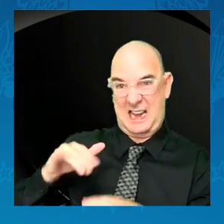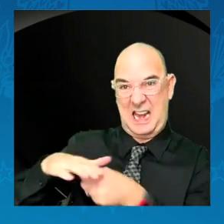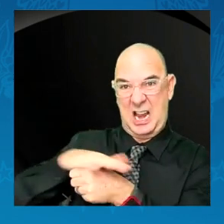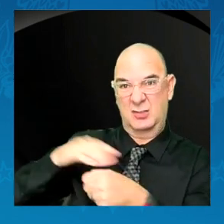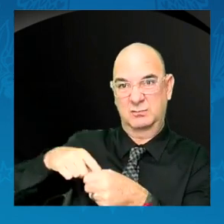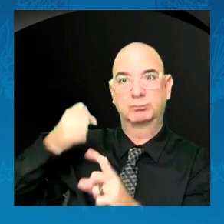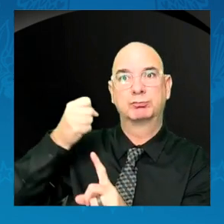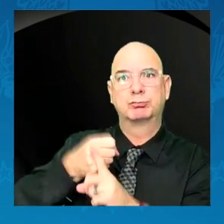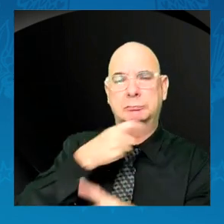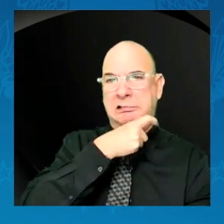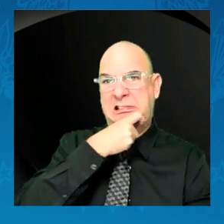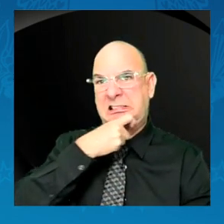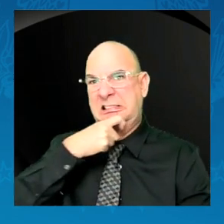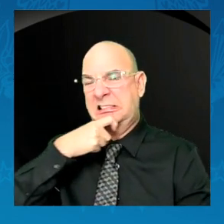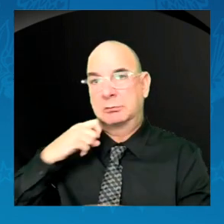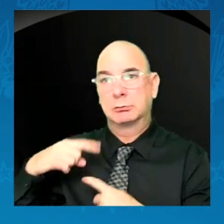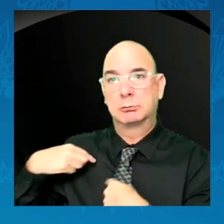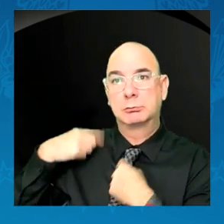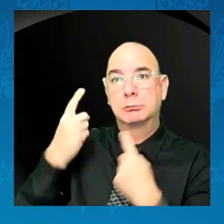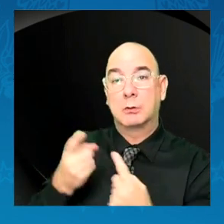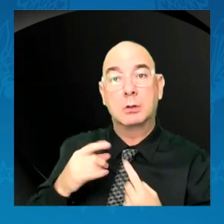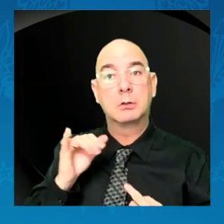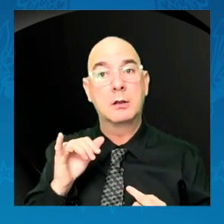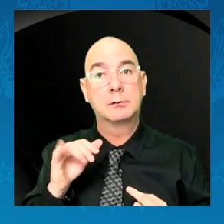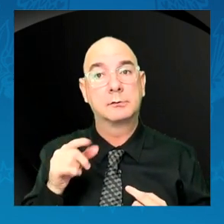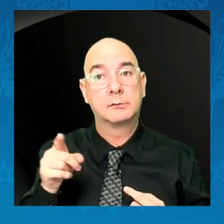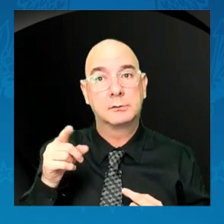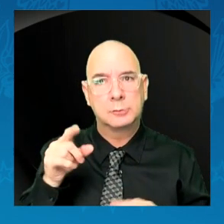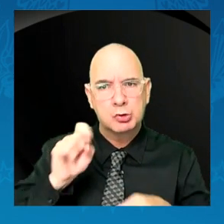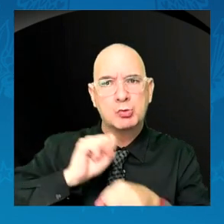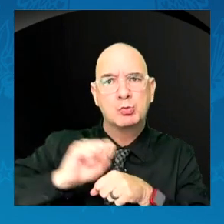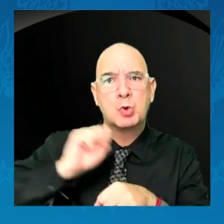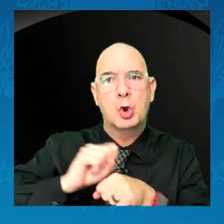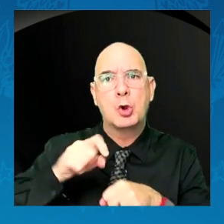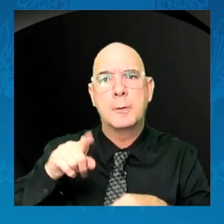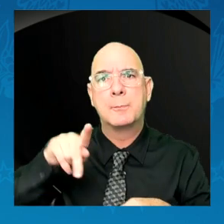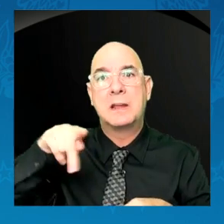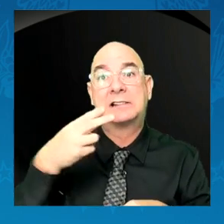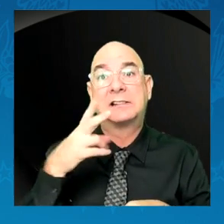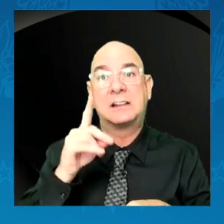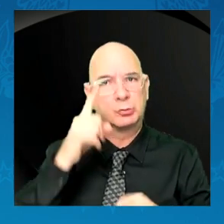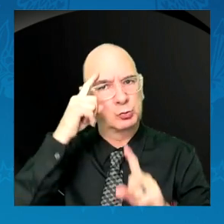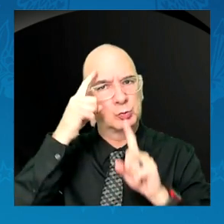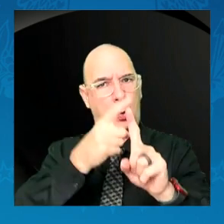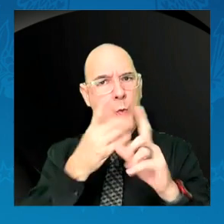Nikki is working on her Ph.D. in Environmental Science, using remote sensing satellite data